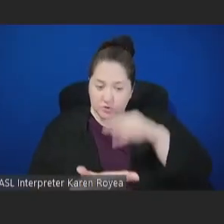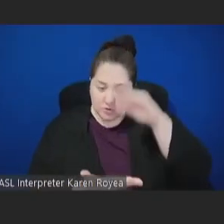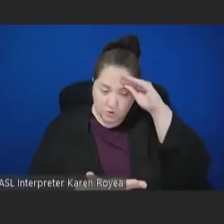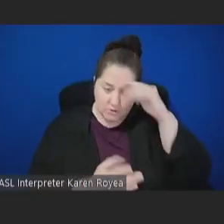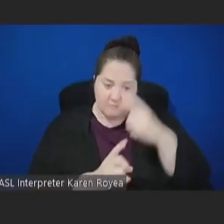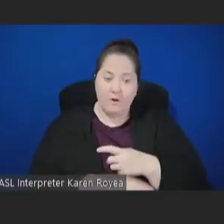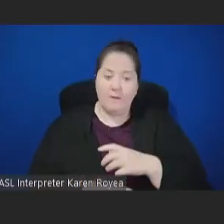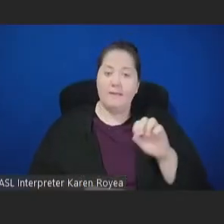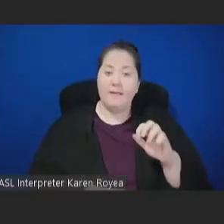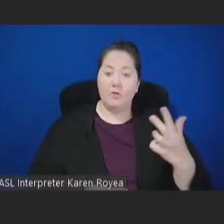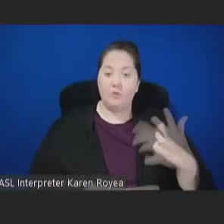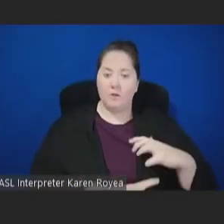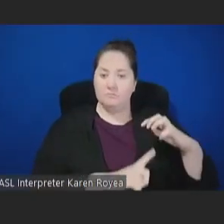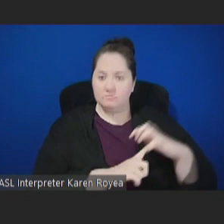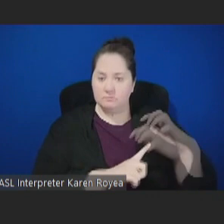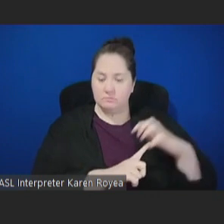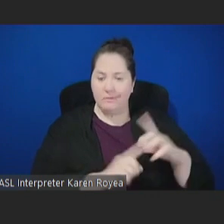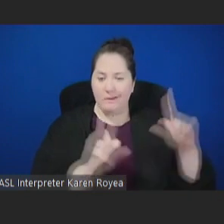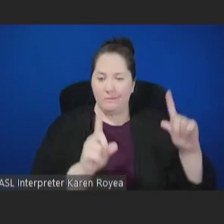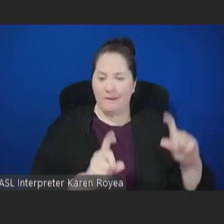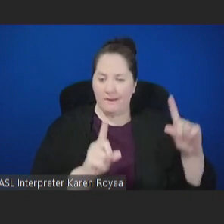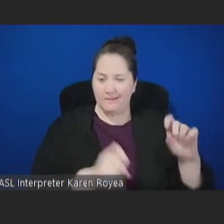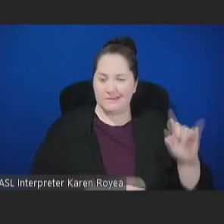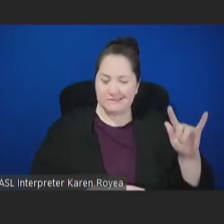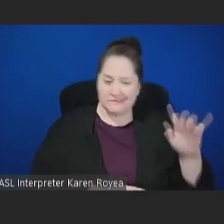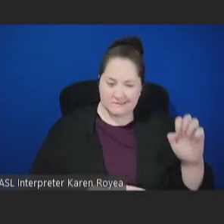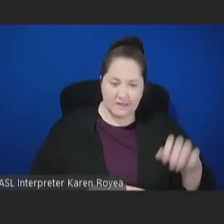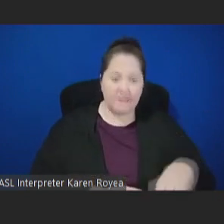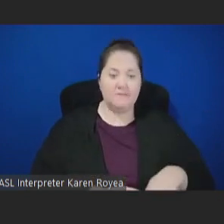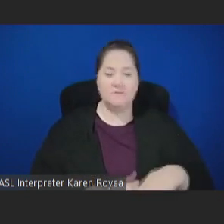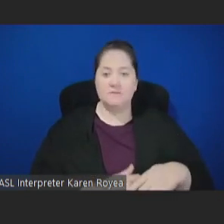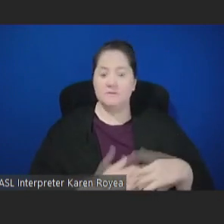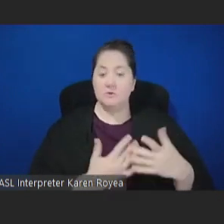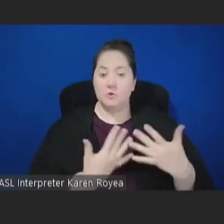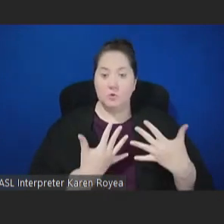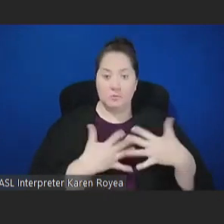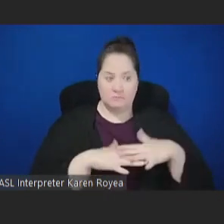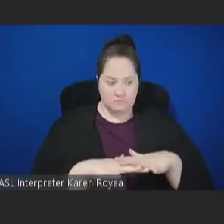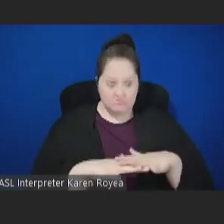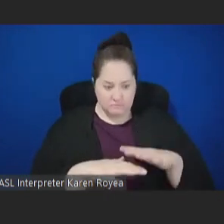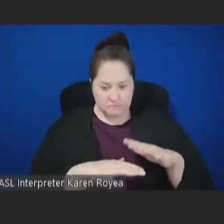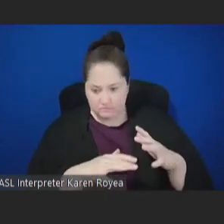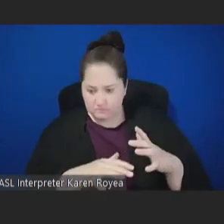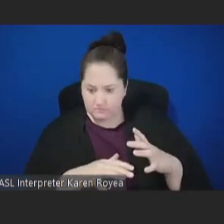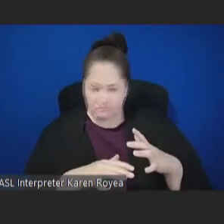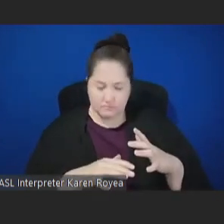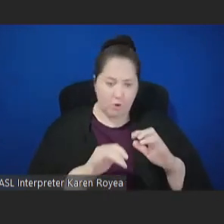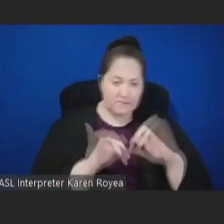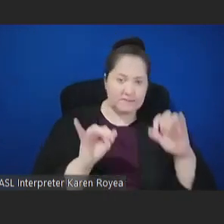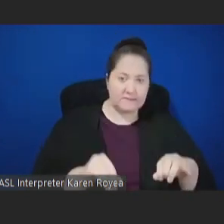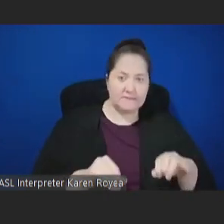sites across the country to cross-pollinate our Indian health service system of care.